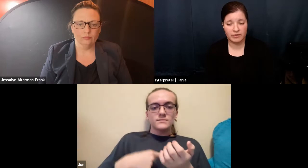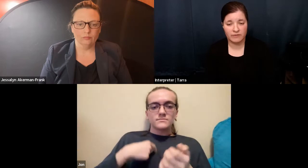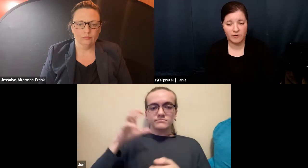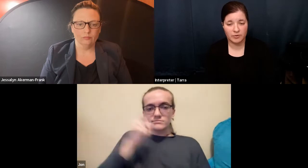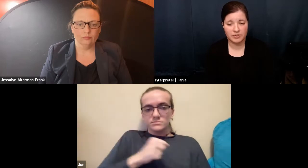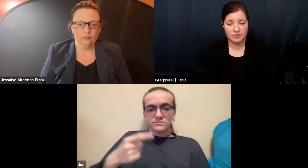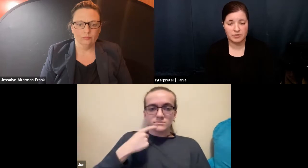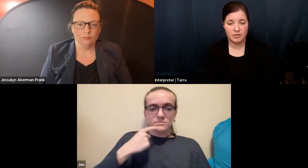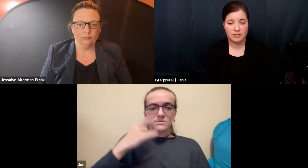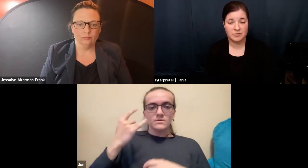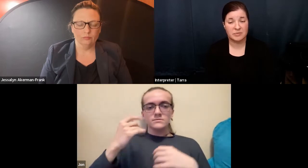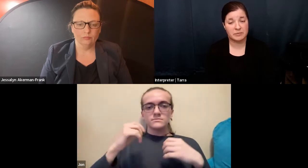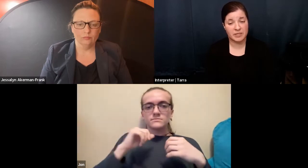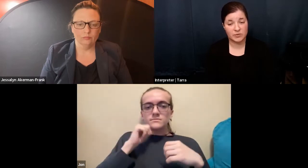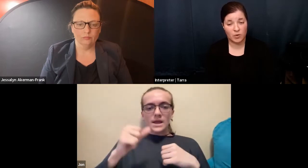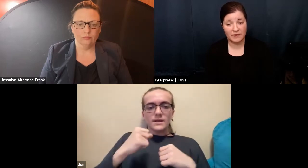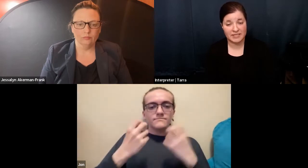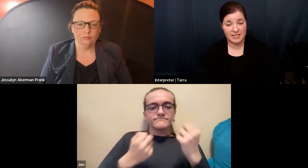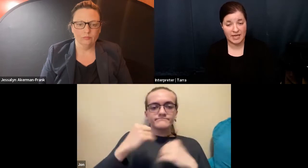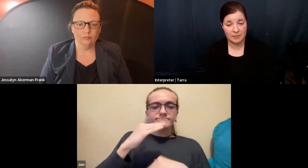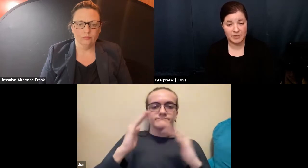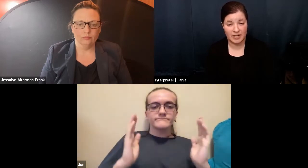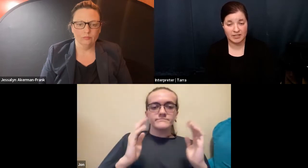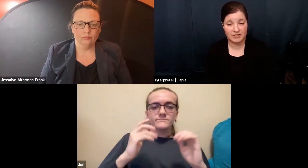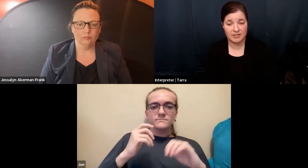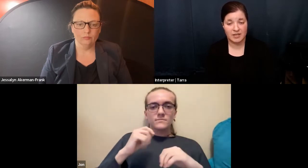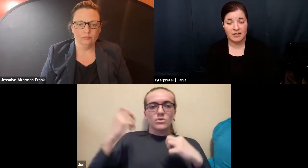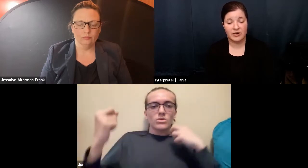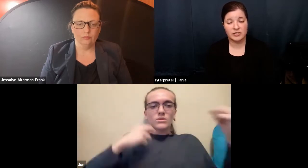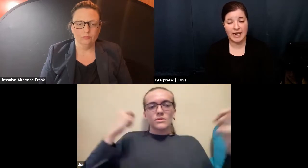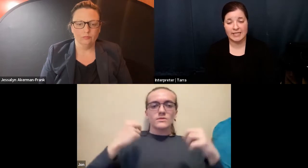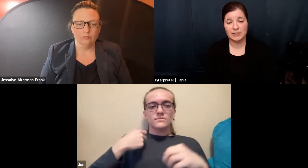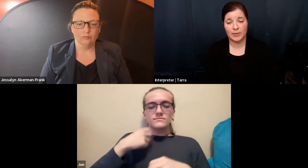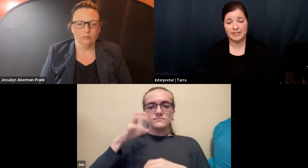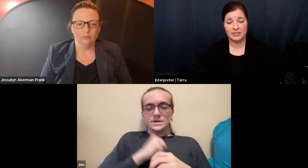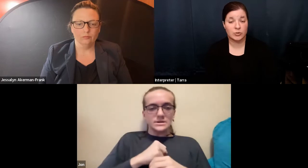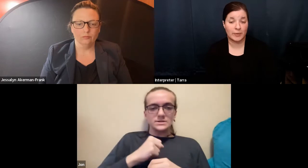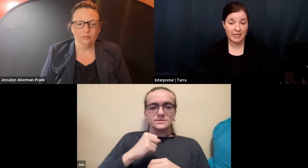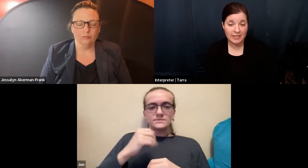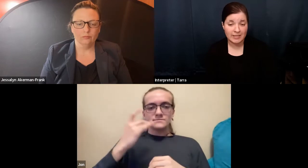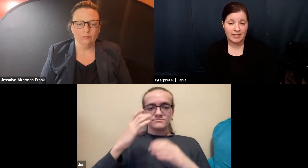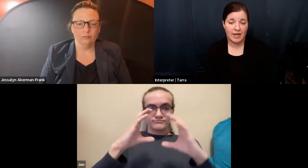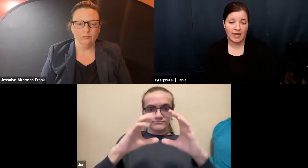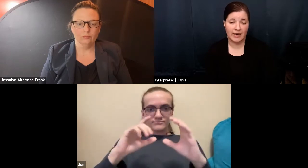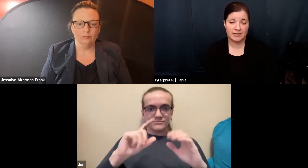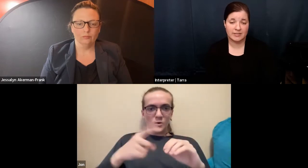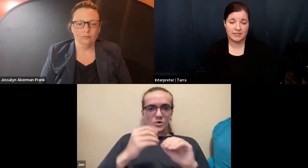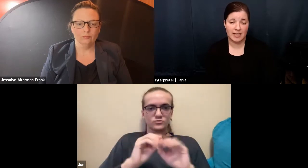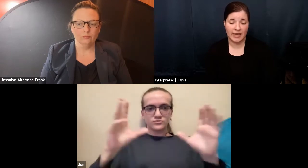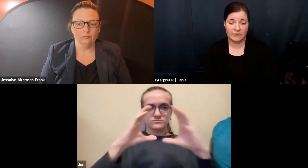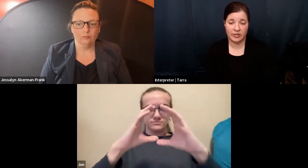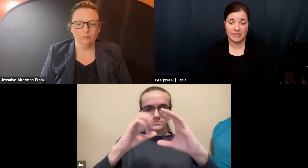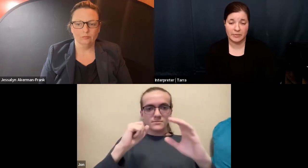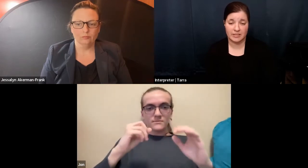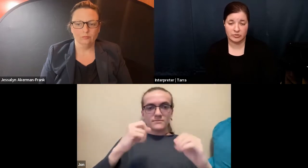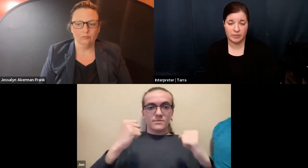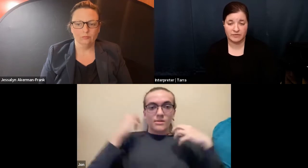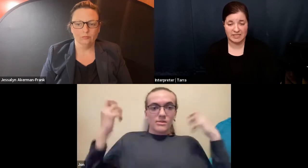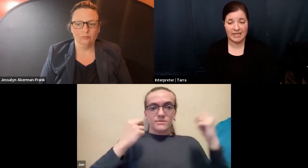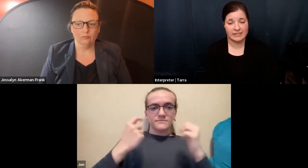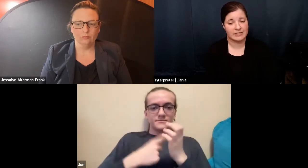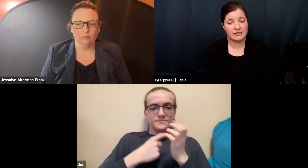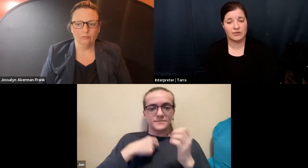So that's challenging too.